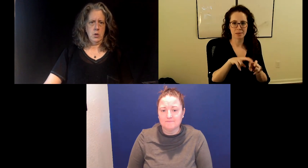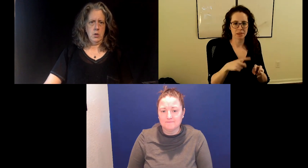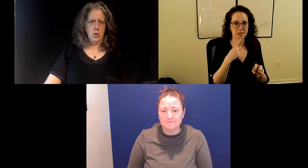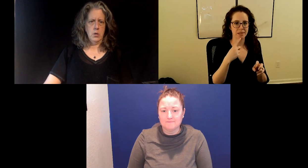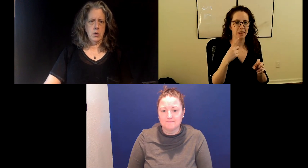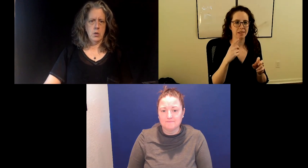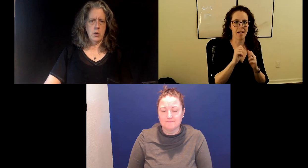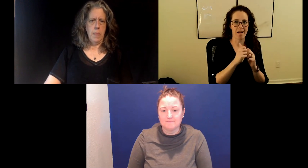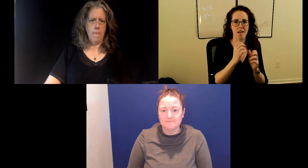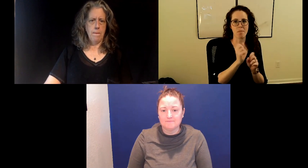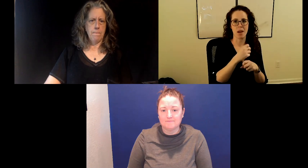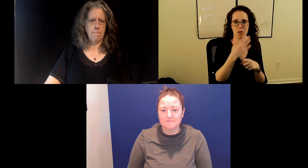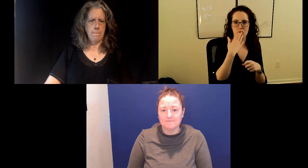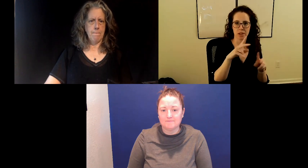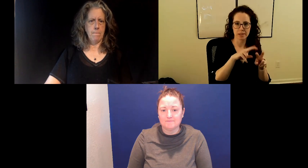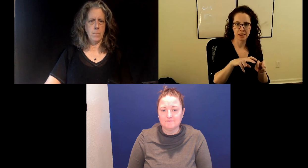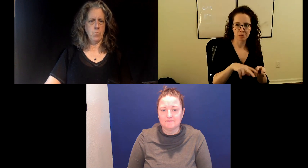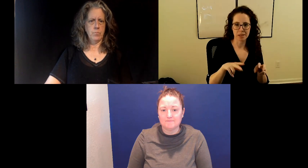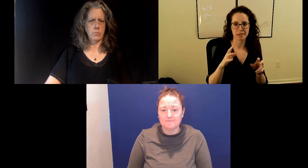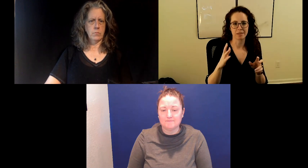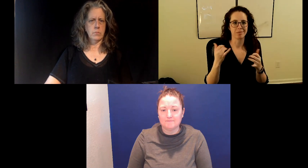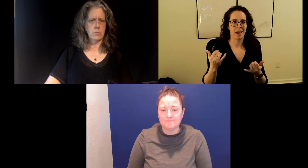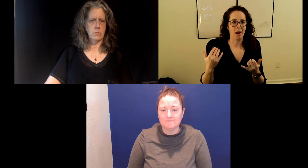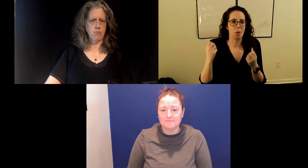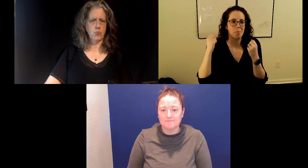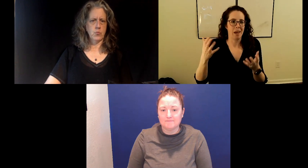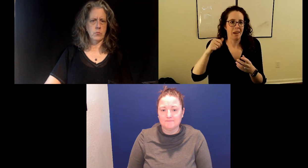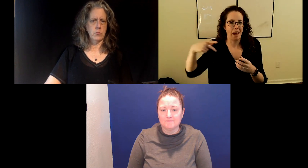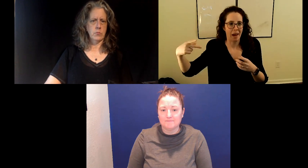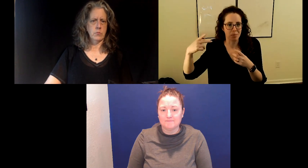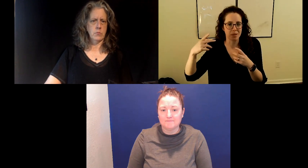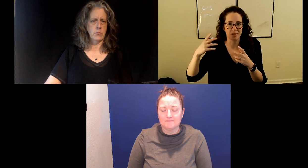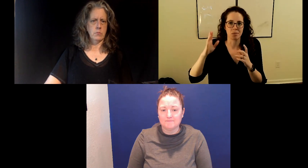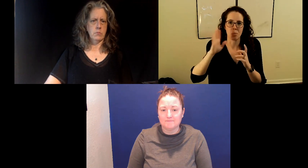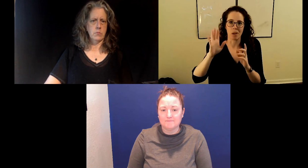it said talking about analysis it said how do we make um good analysis what we have when we have